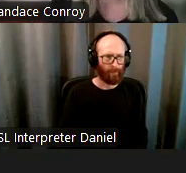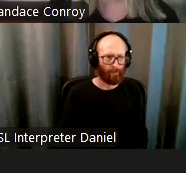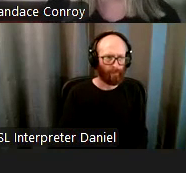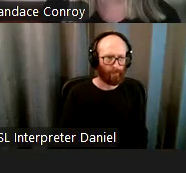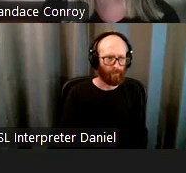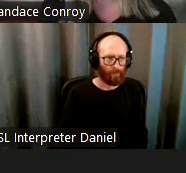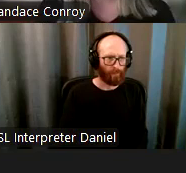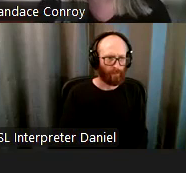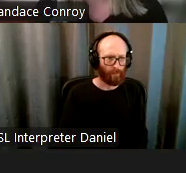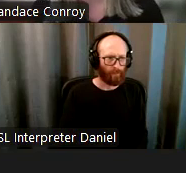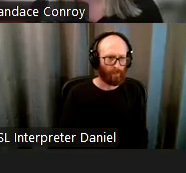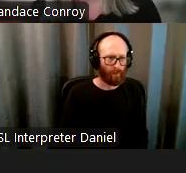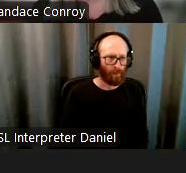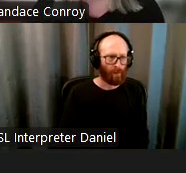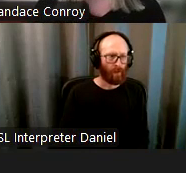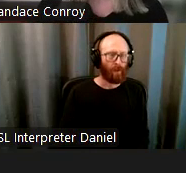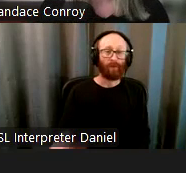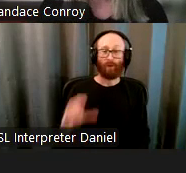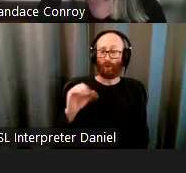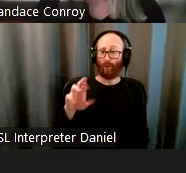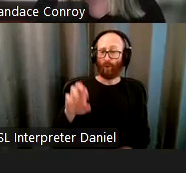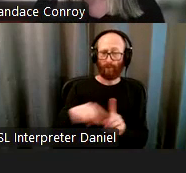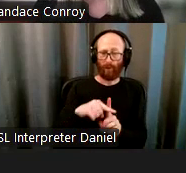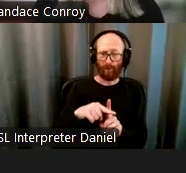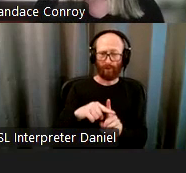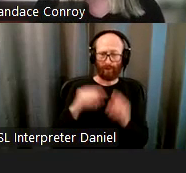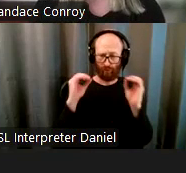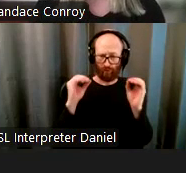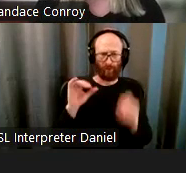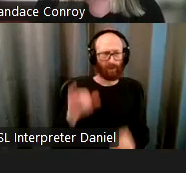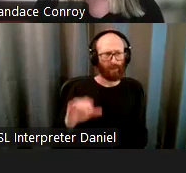Plus Construction. Core Plus Construction is a CTE program of studies. I loved seeing how